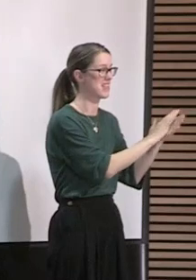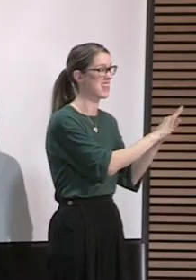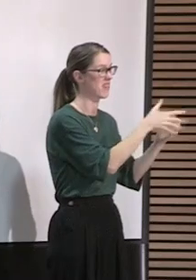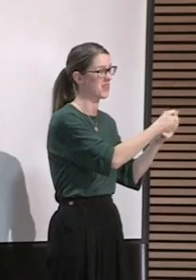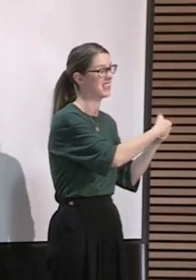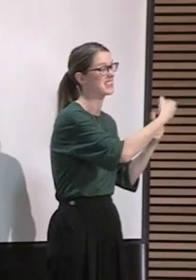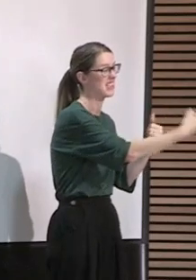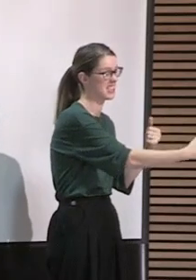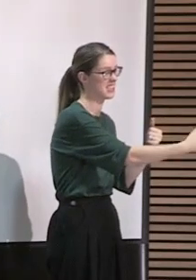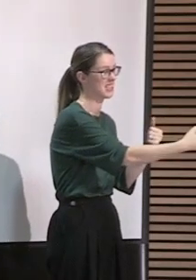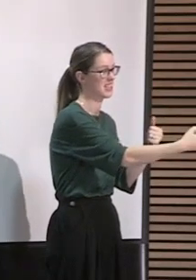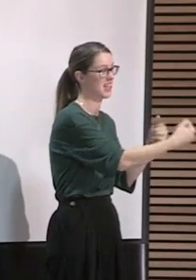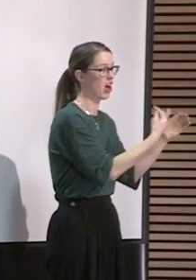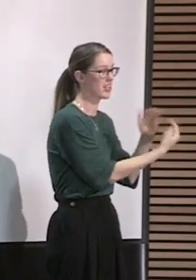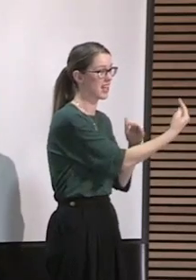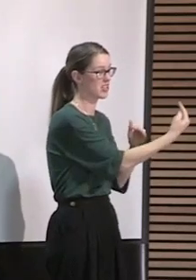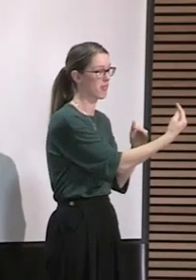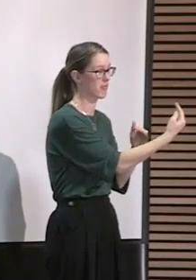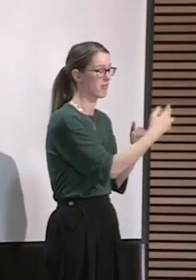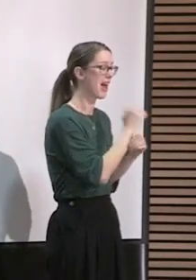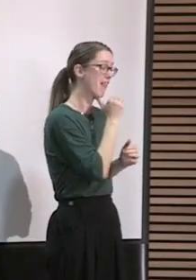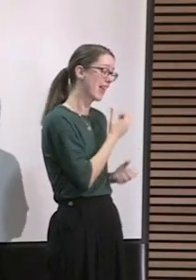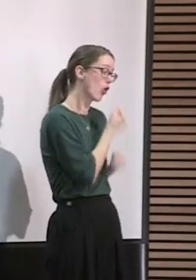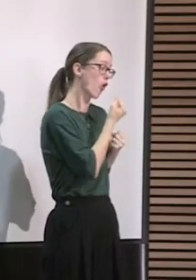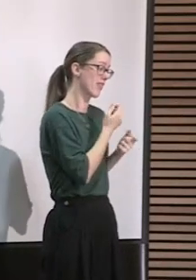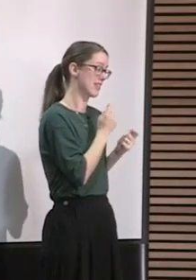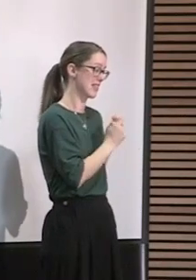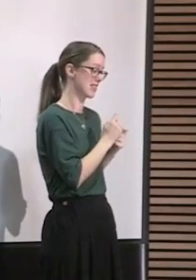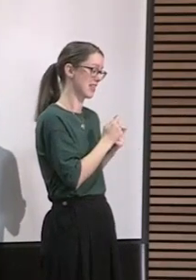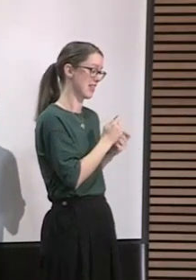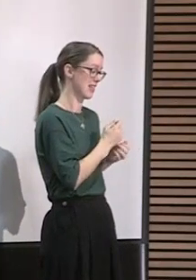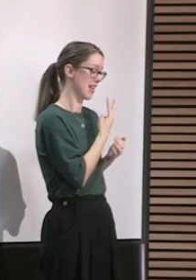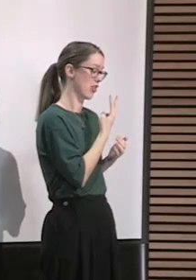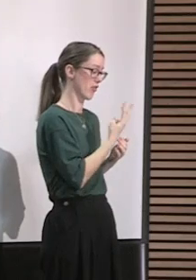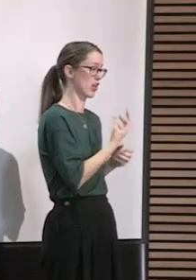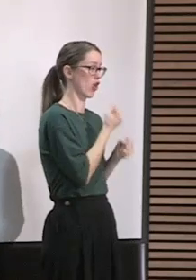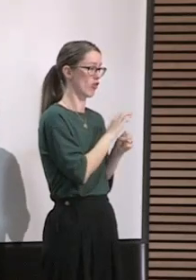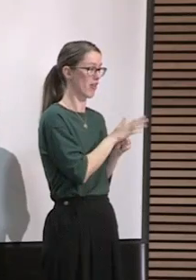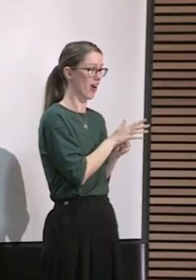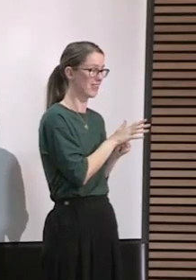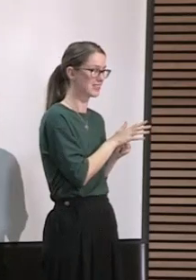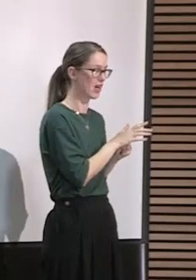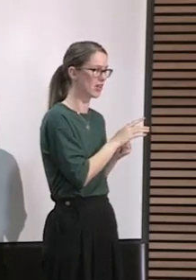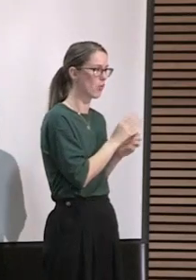positive on Day 12, by that time they may well be on the way to recovery. It will ultimately extend out the time